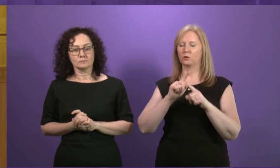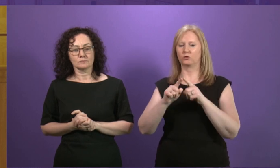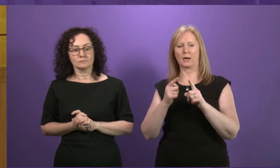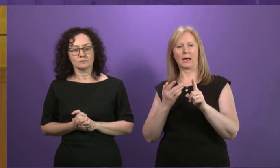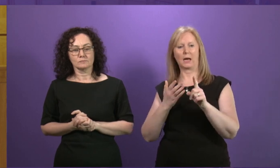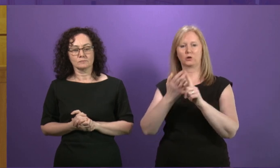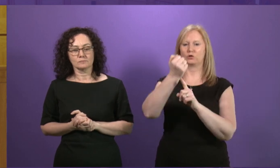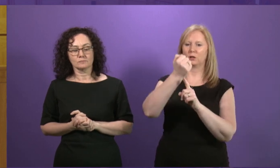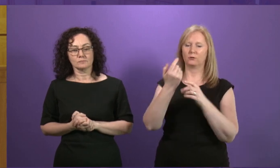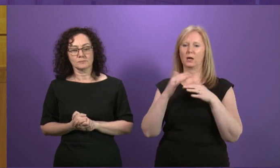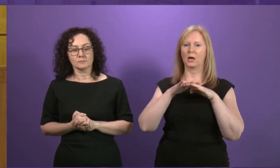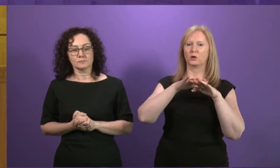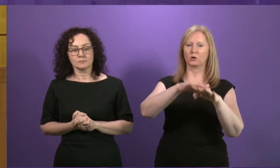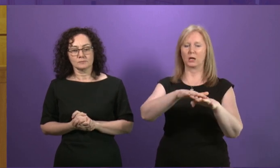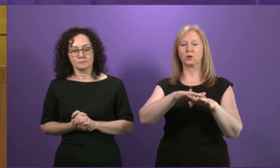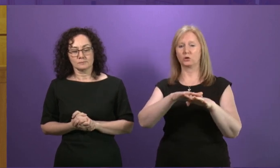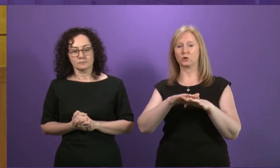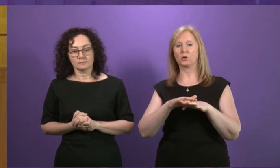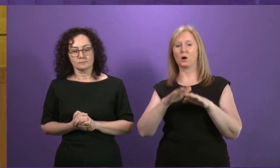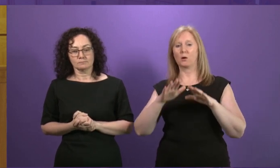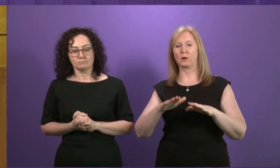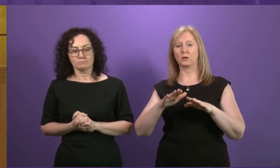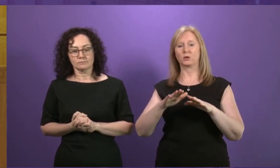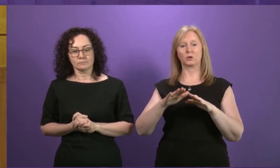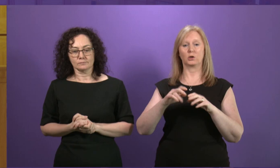the BTP into Police Scotland, it is clear to everyone—if not the First Minister—that